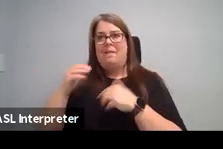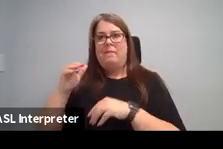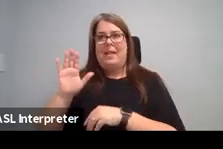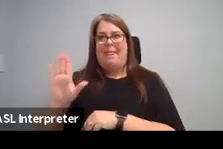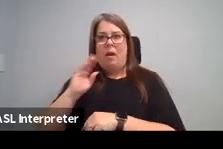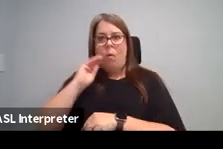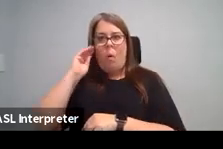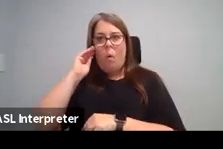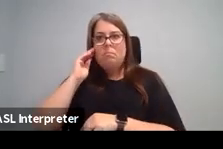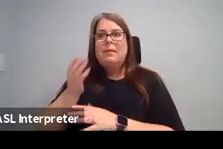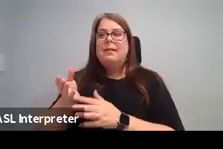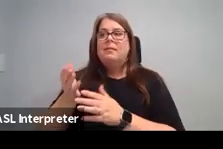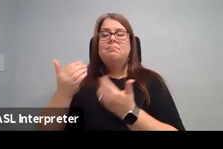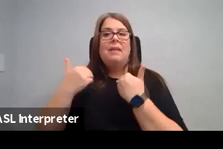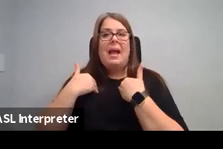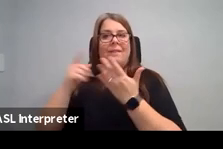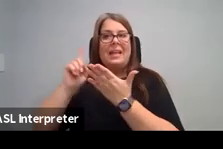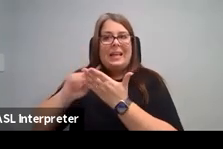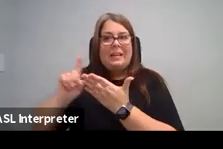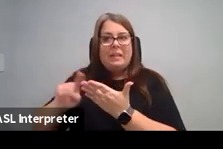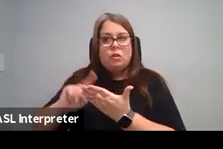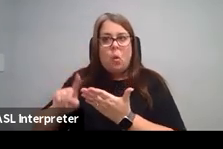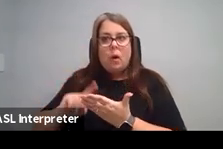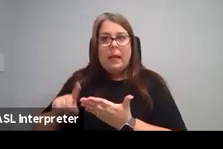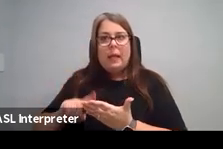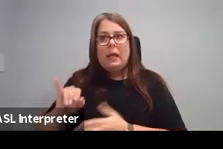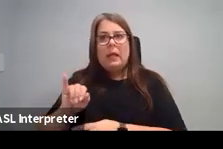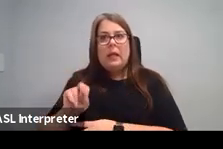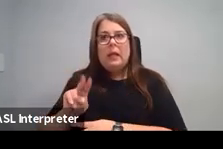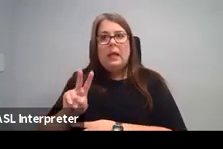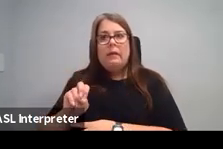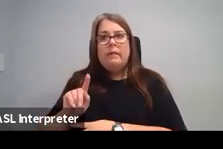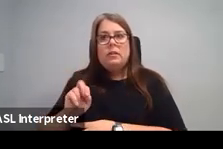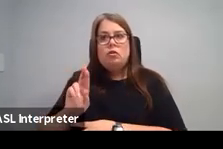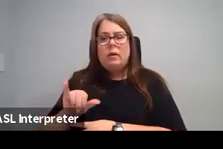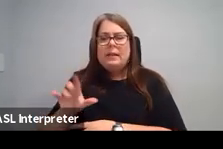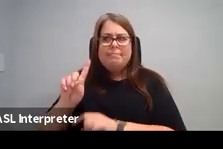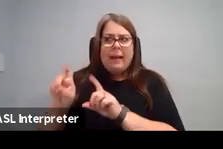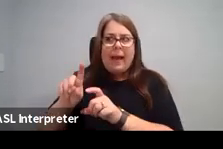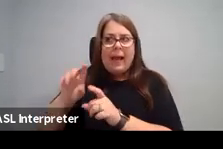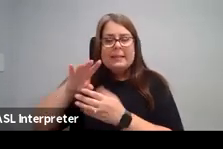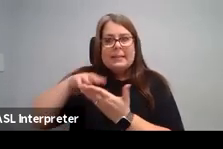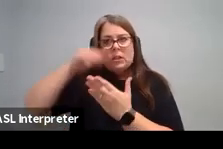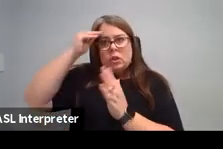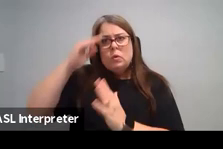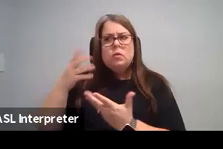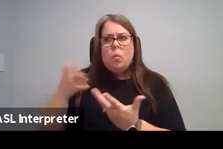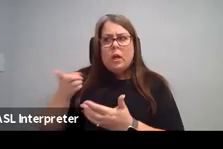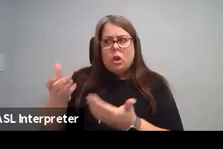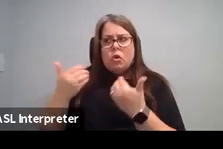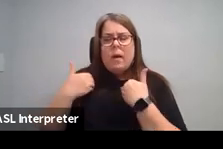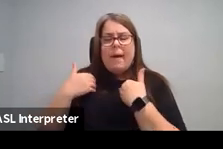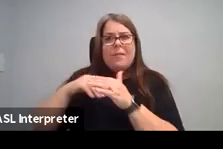Jewyl Alderson Clarke, SDCOE: Have options for them to share, you know, what do they have access to. And this helps you a kind of know what this means half